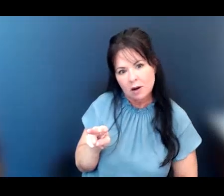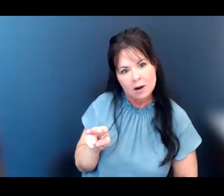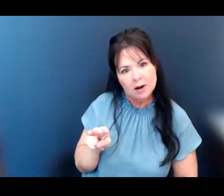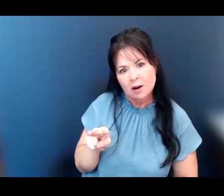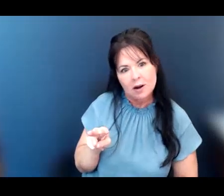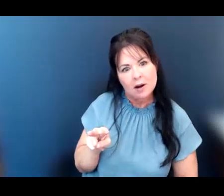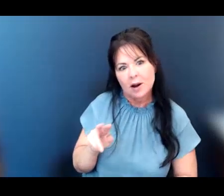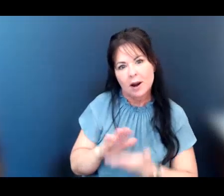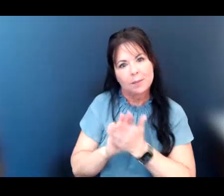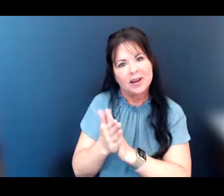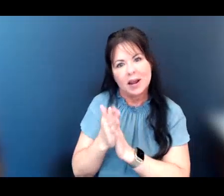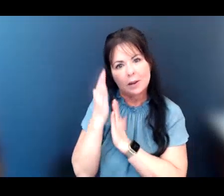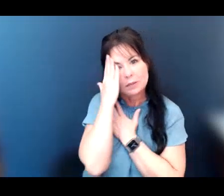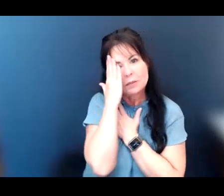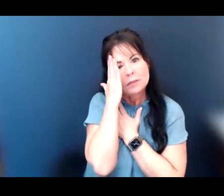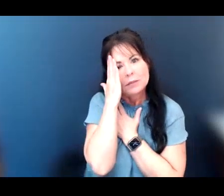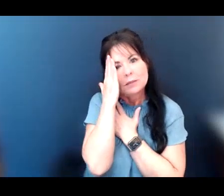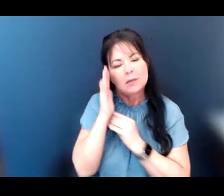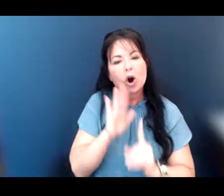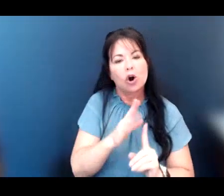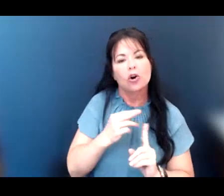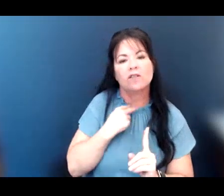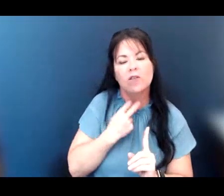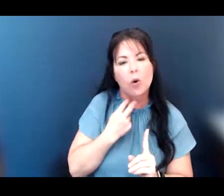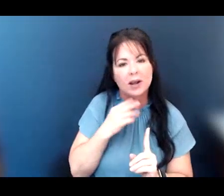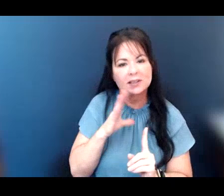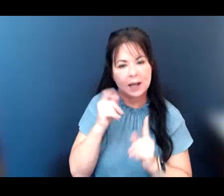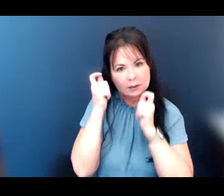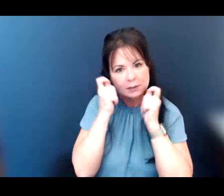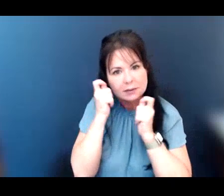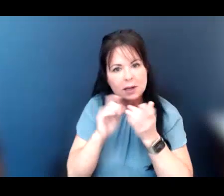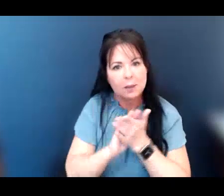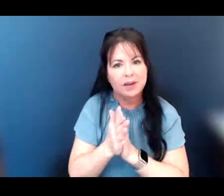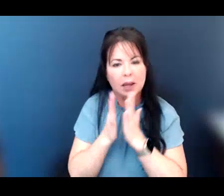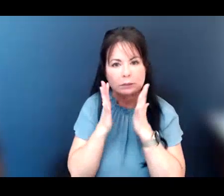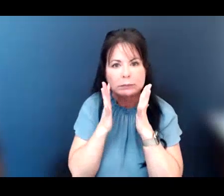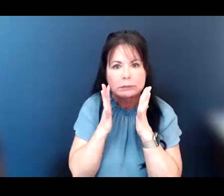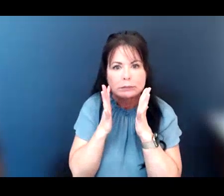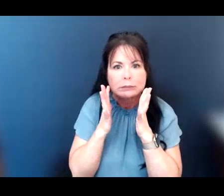And she just got a very pained look on her face. But that is something that can happen a lot.